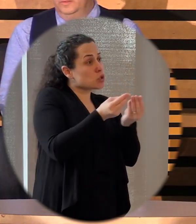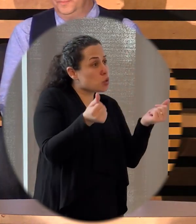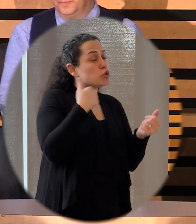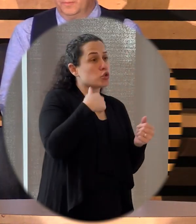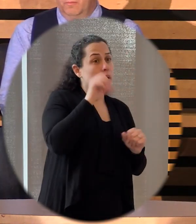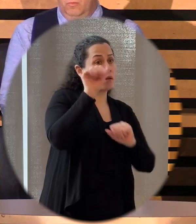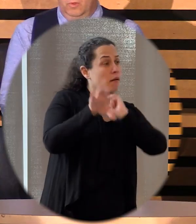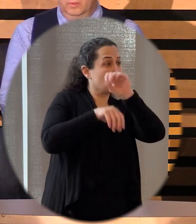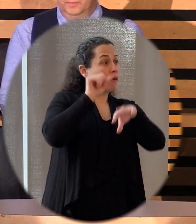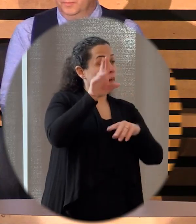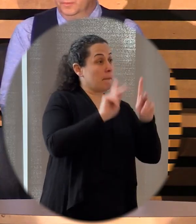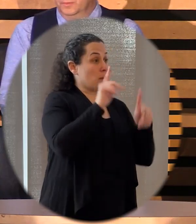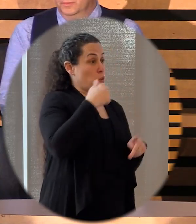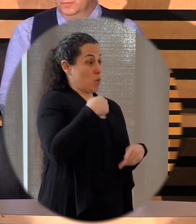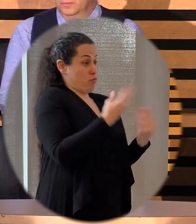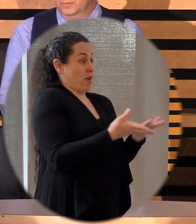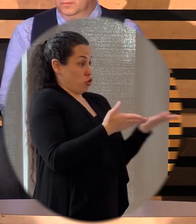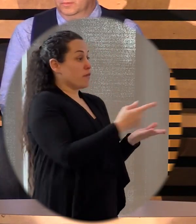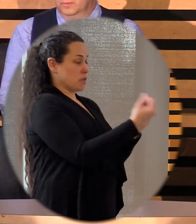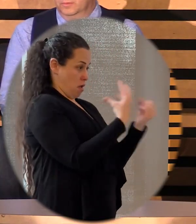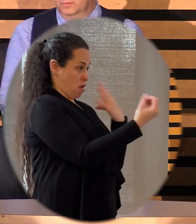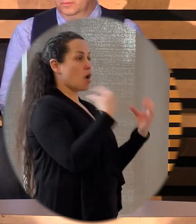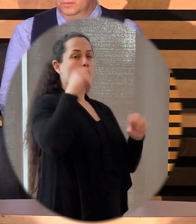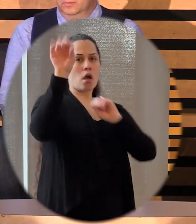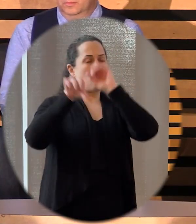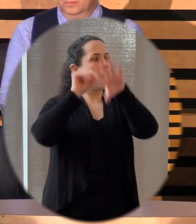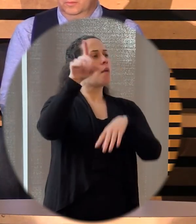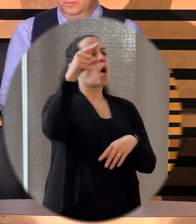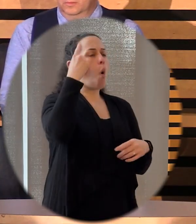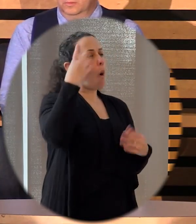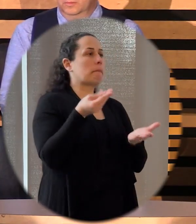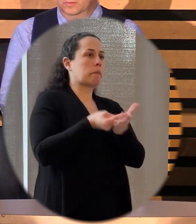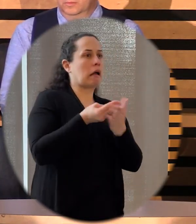the people that we serve tell us, but government comes down to a budget line or it comes down to we